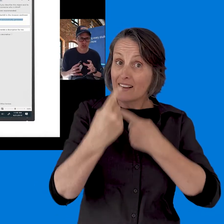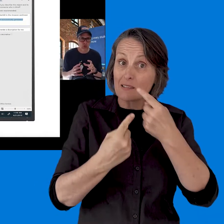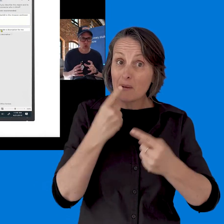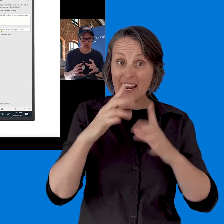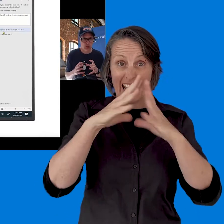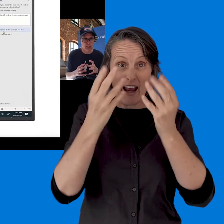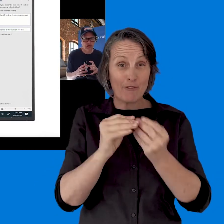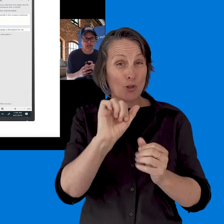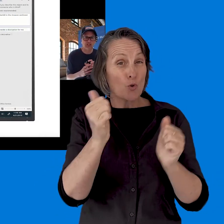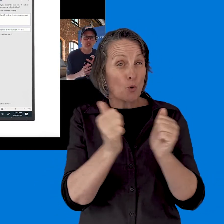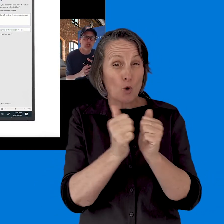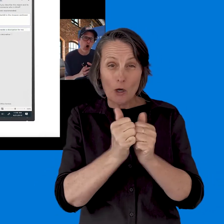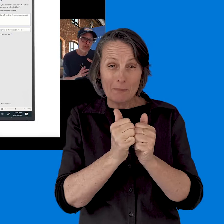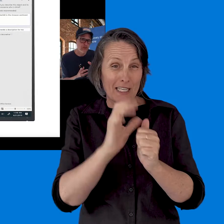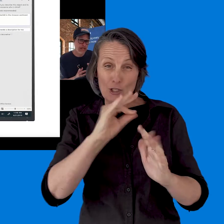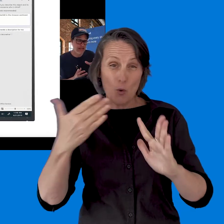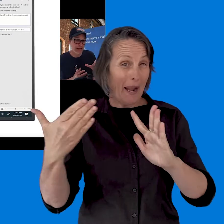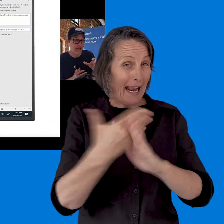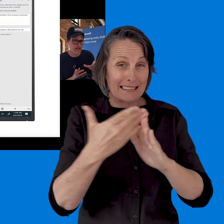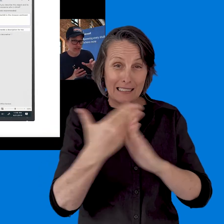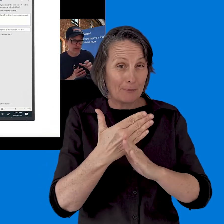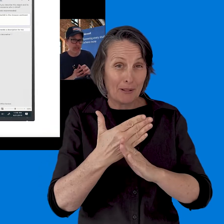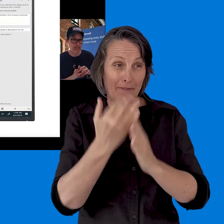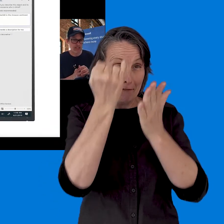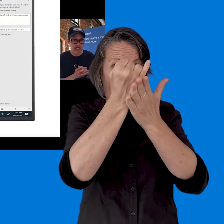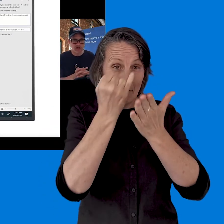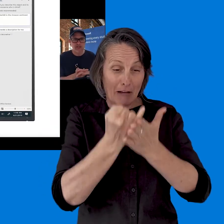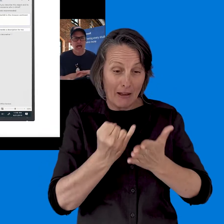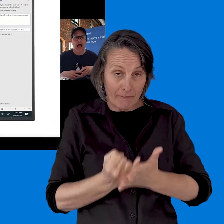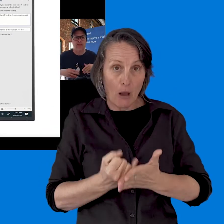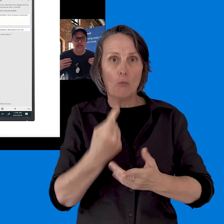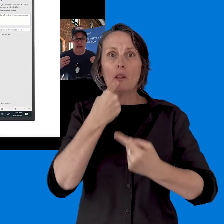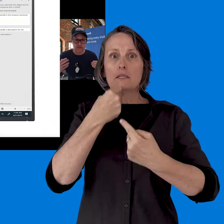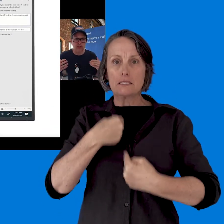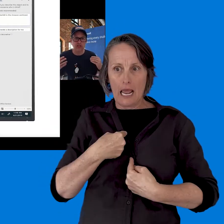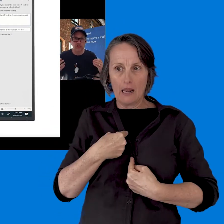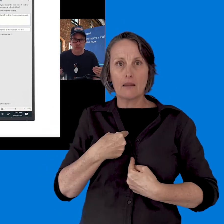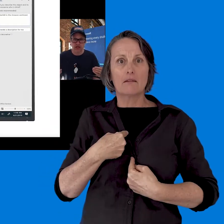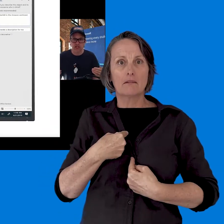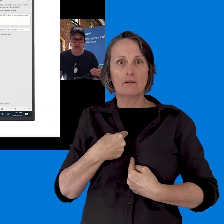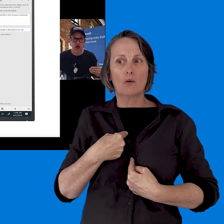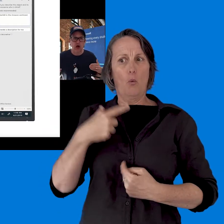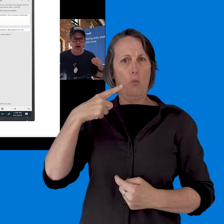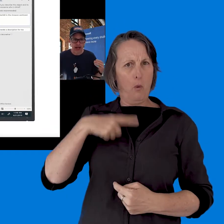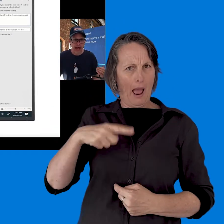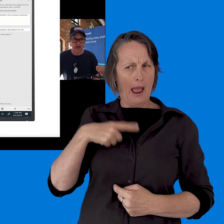that your document is not meeting accessibility standards. And then it gives you the instructions on how